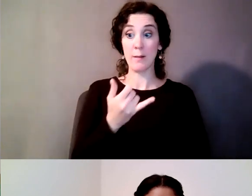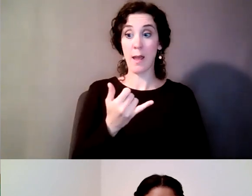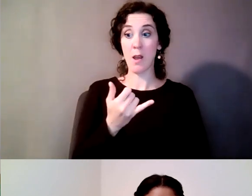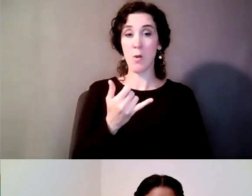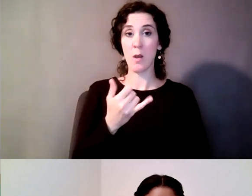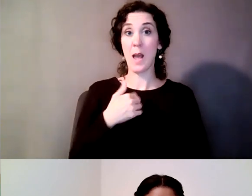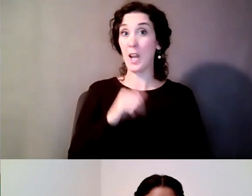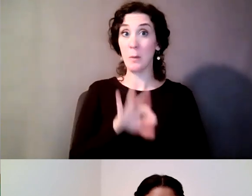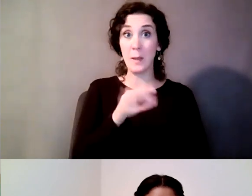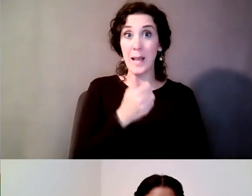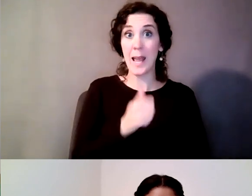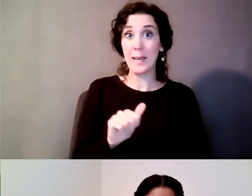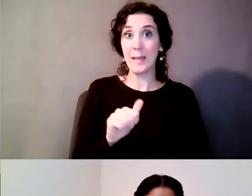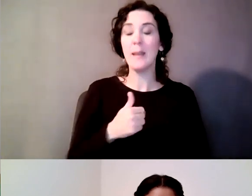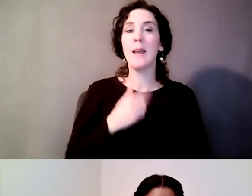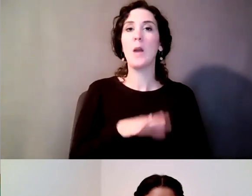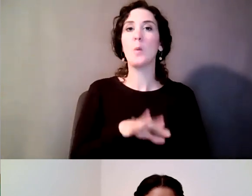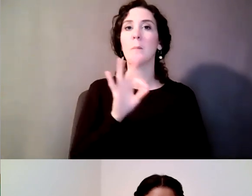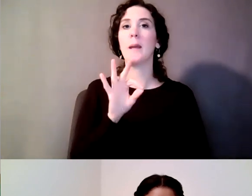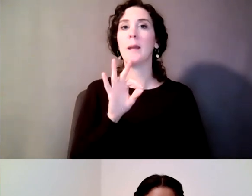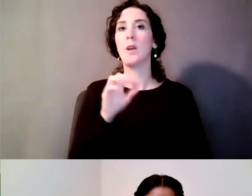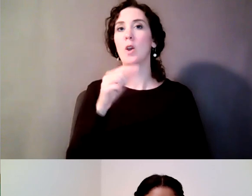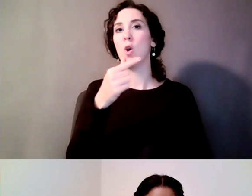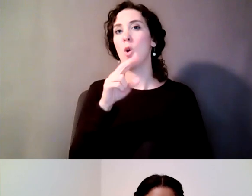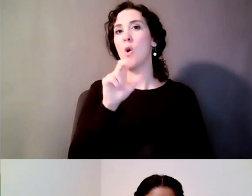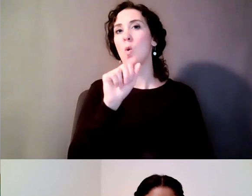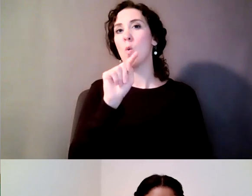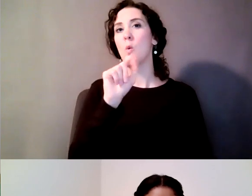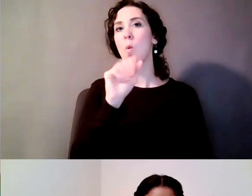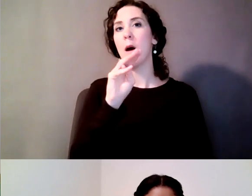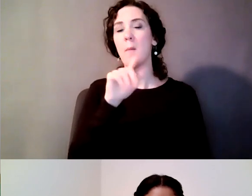could pick anyone, Guatemalan Antigua is one of my favorites.